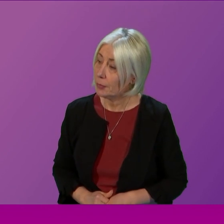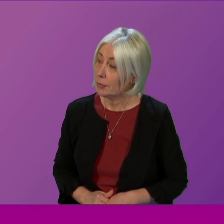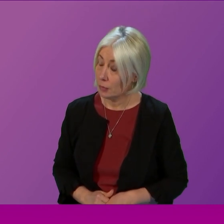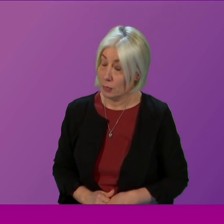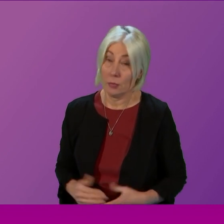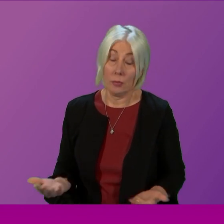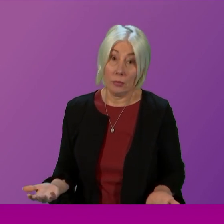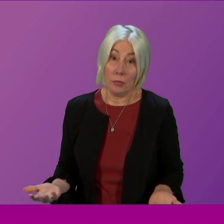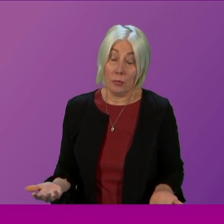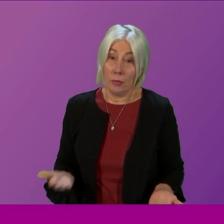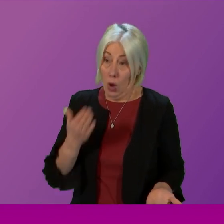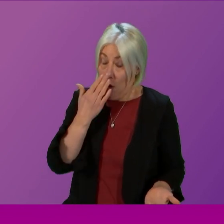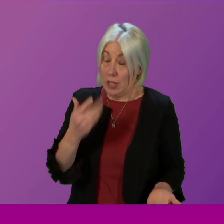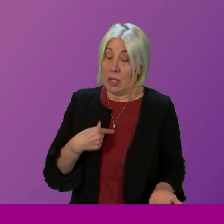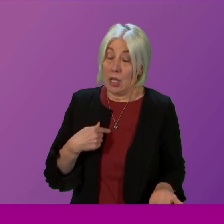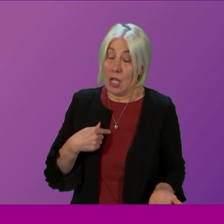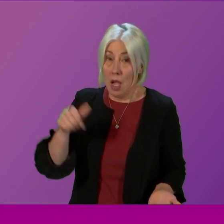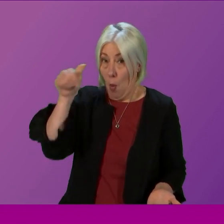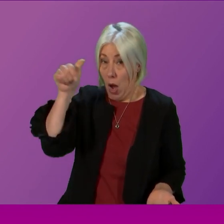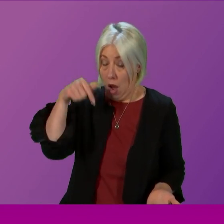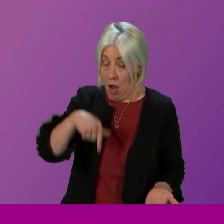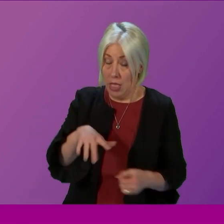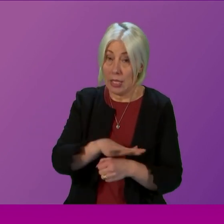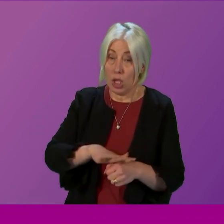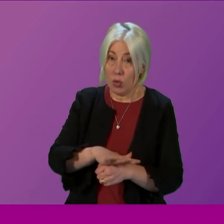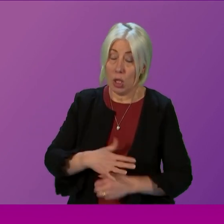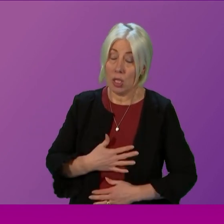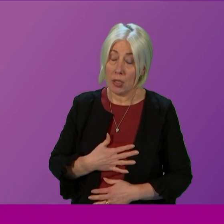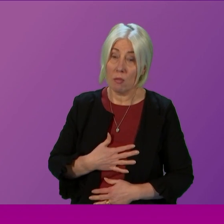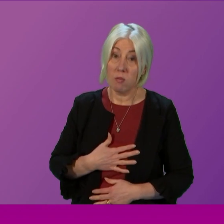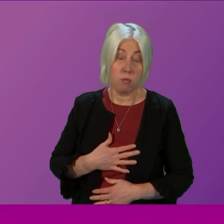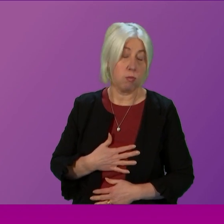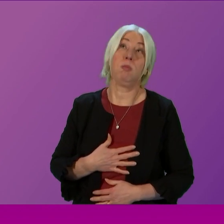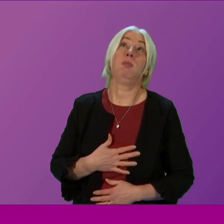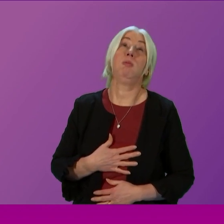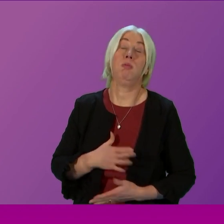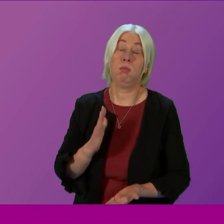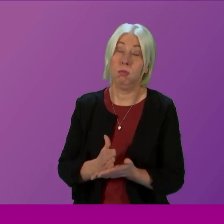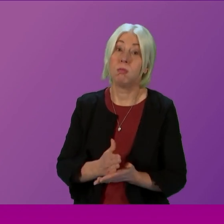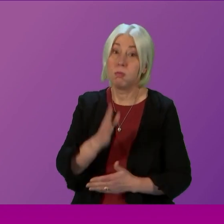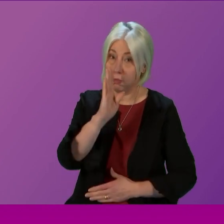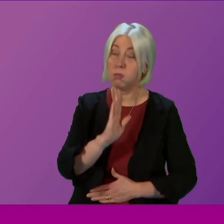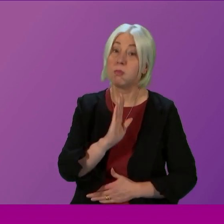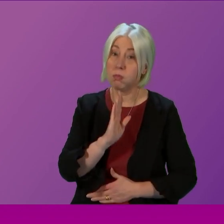Obviously, I am aware of that case and its extremely serious implications.